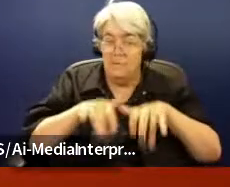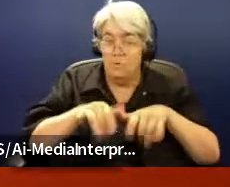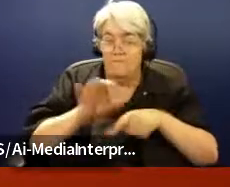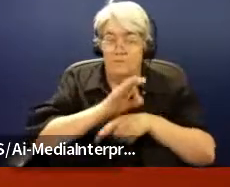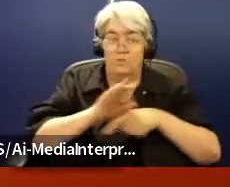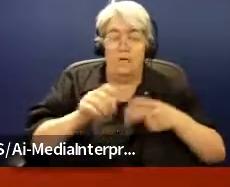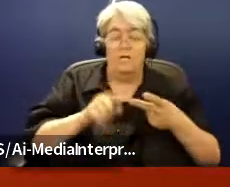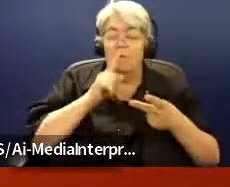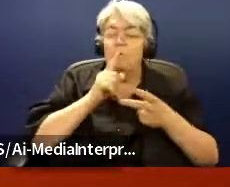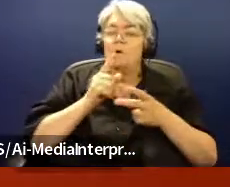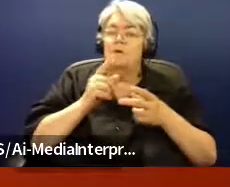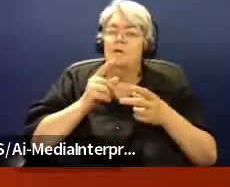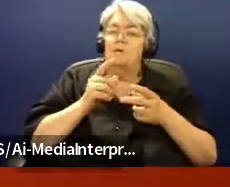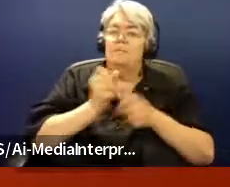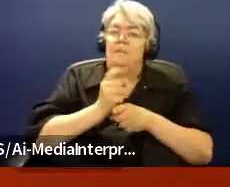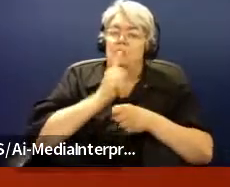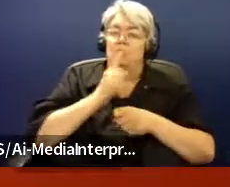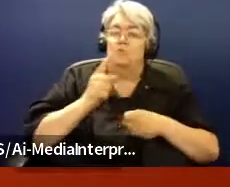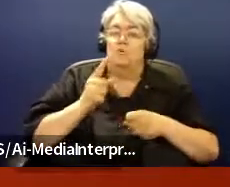Keyboard only functionality,